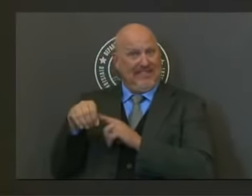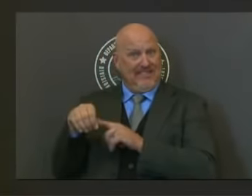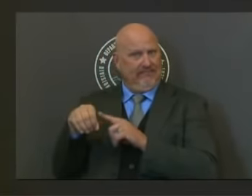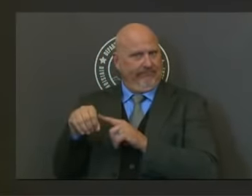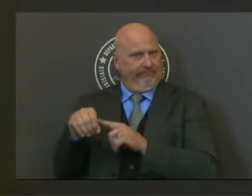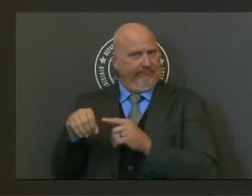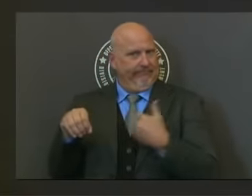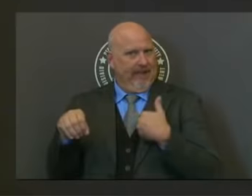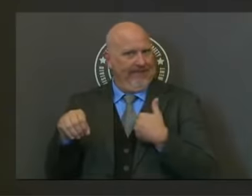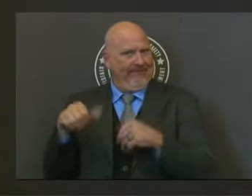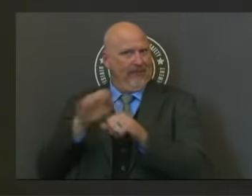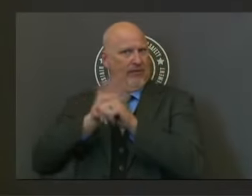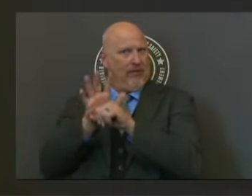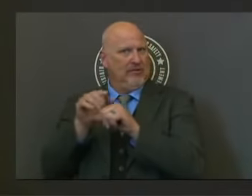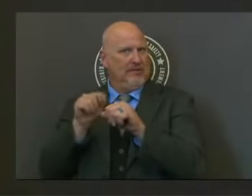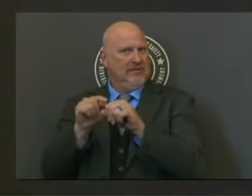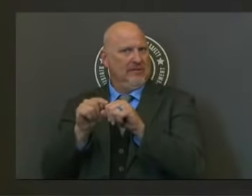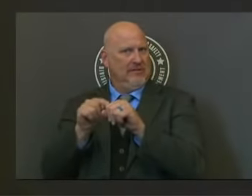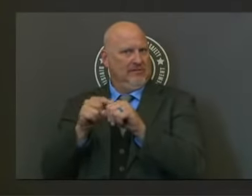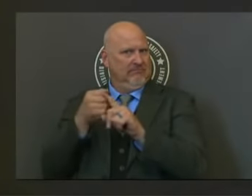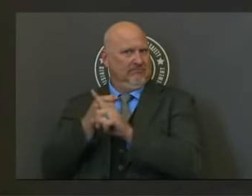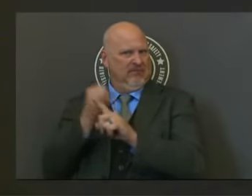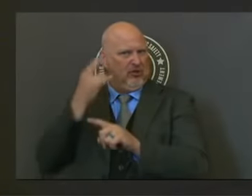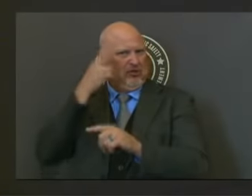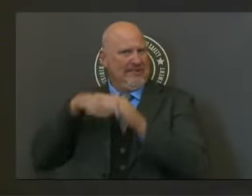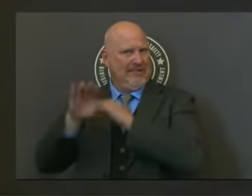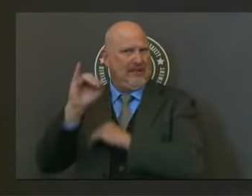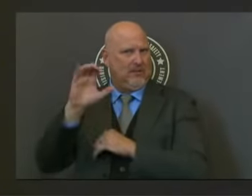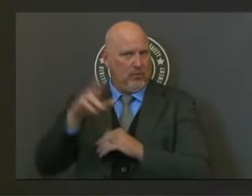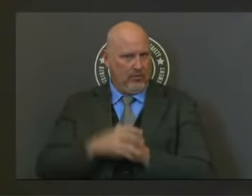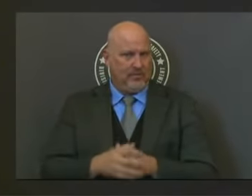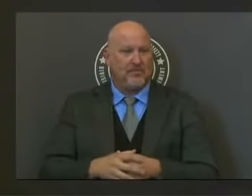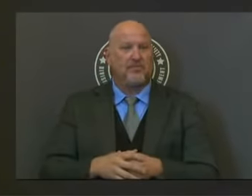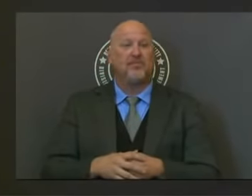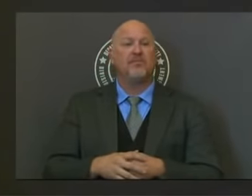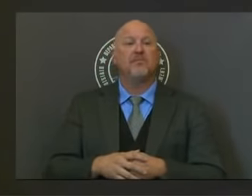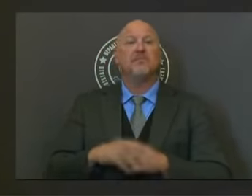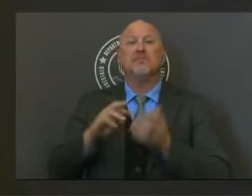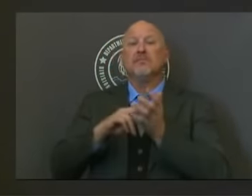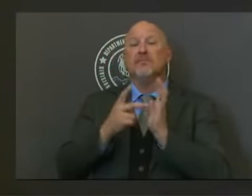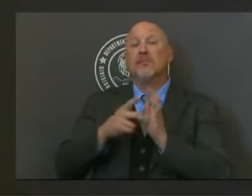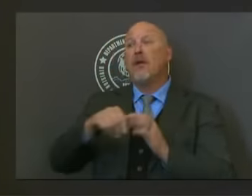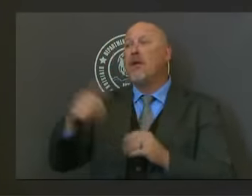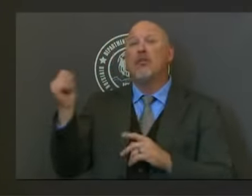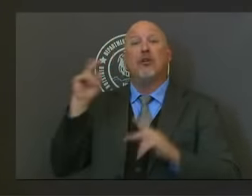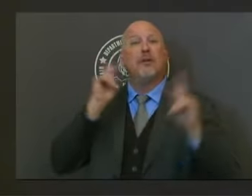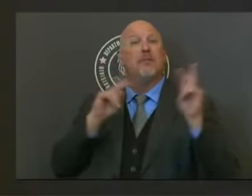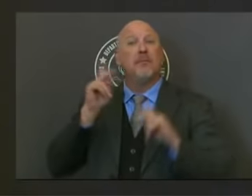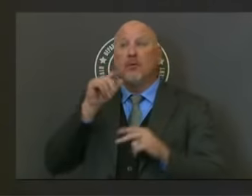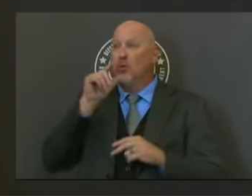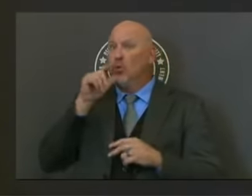but that's also crowding out opportunities for others in need